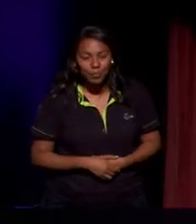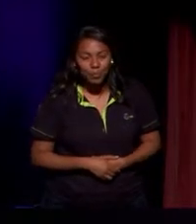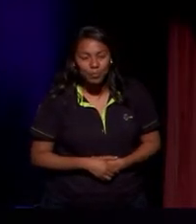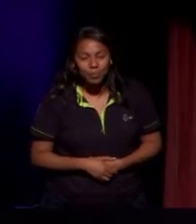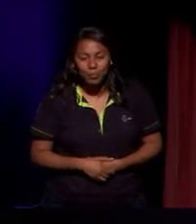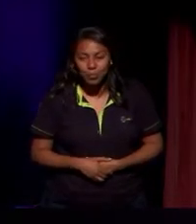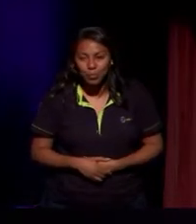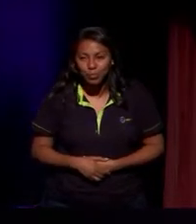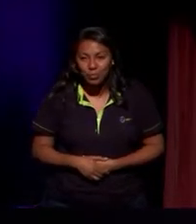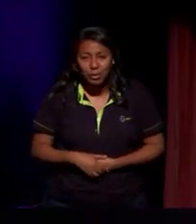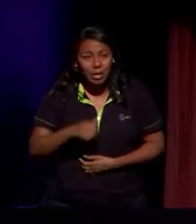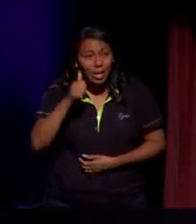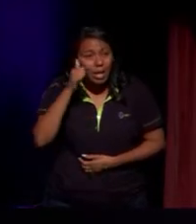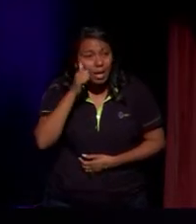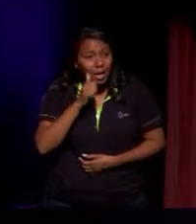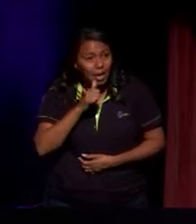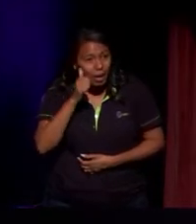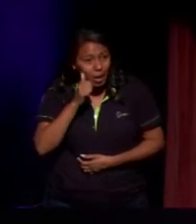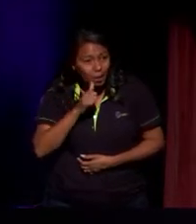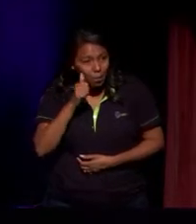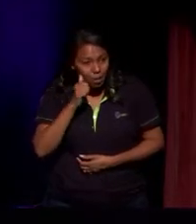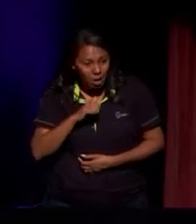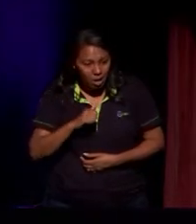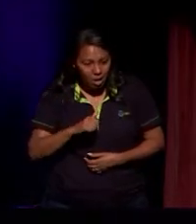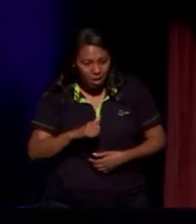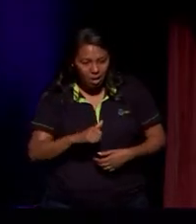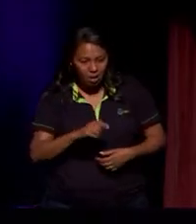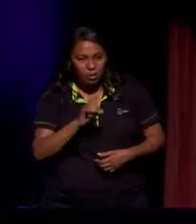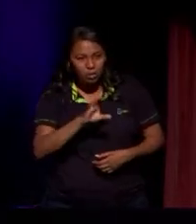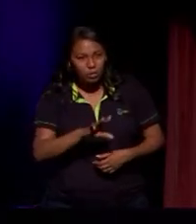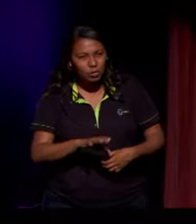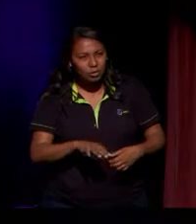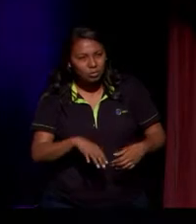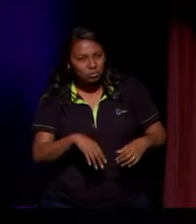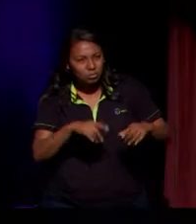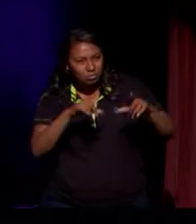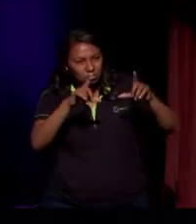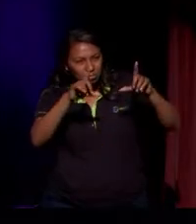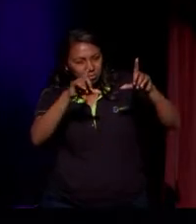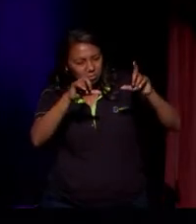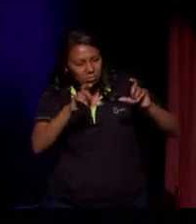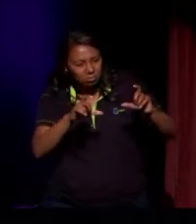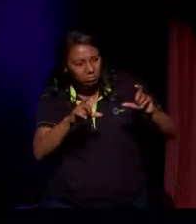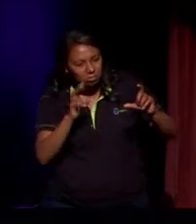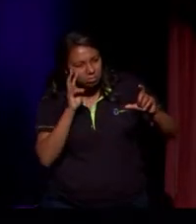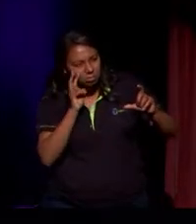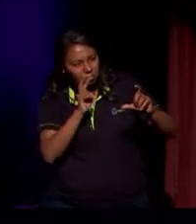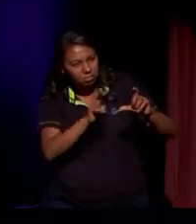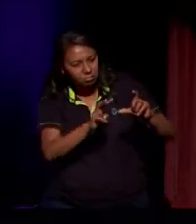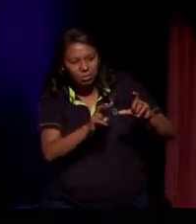The woman advances inside the image, behind it is the time, the time of a country